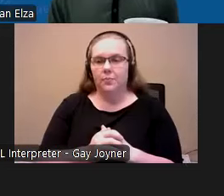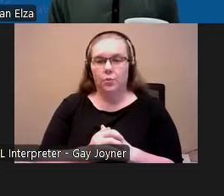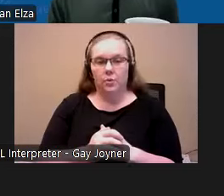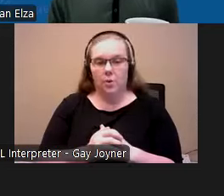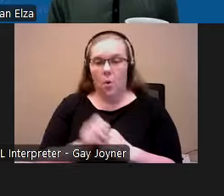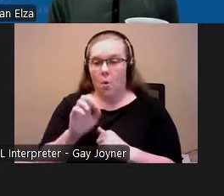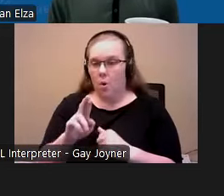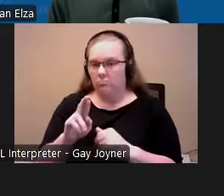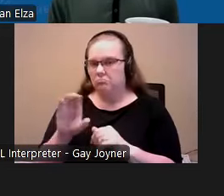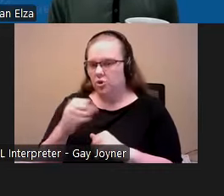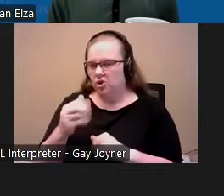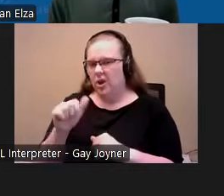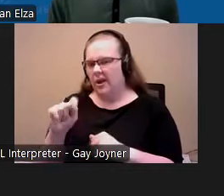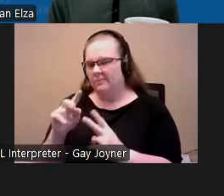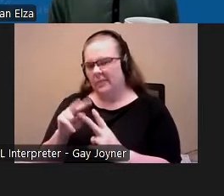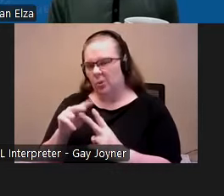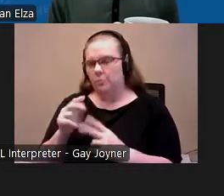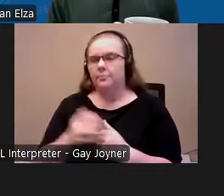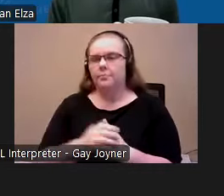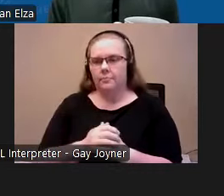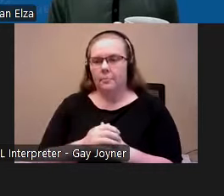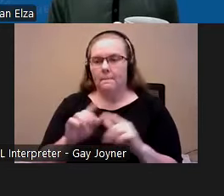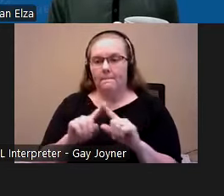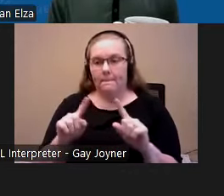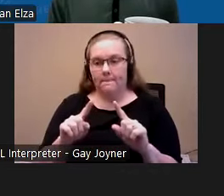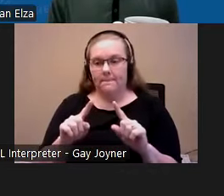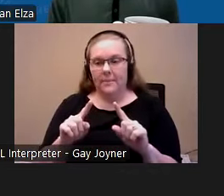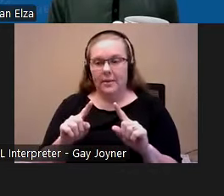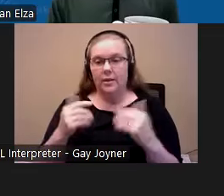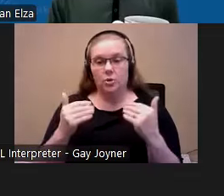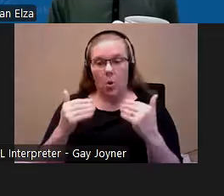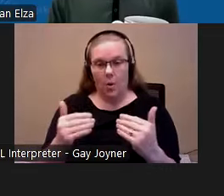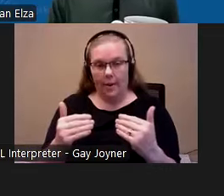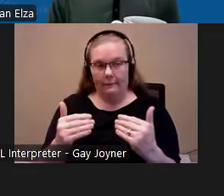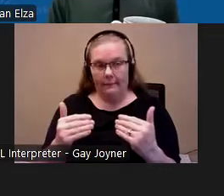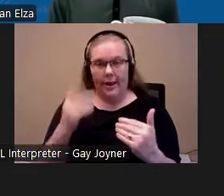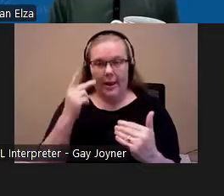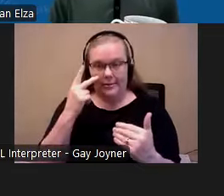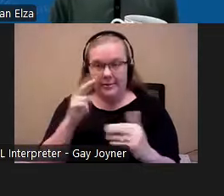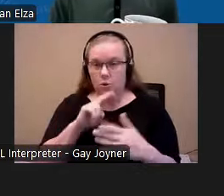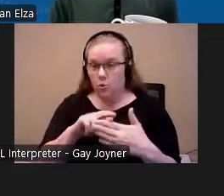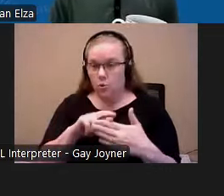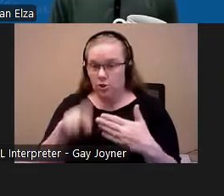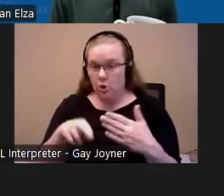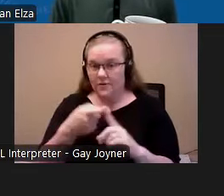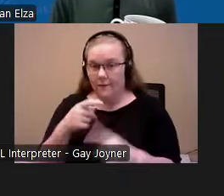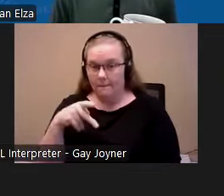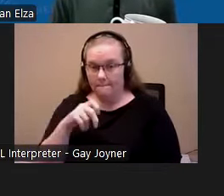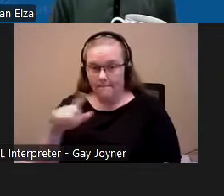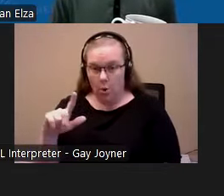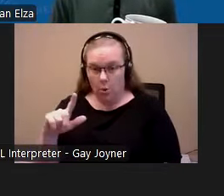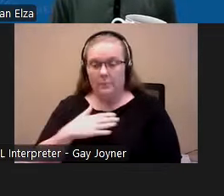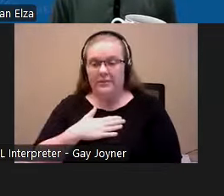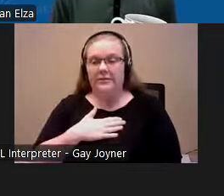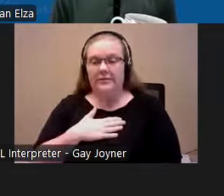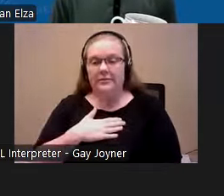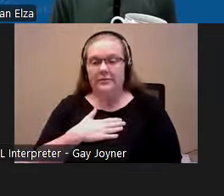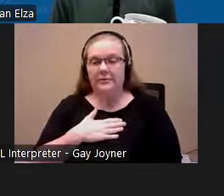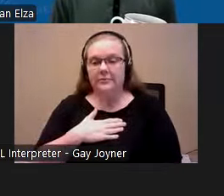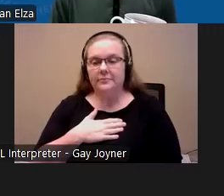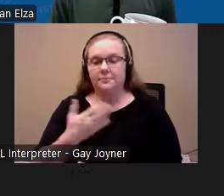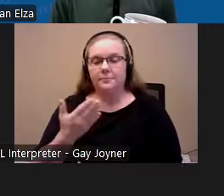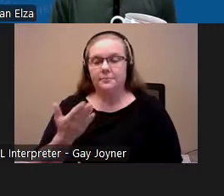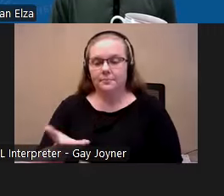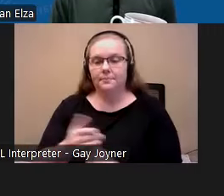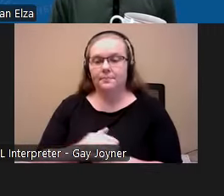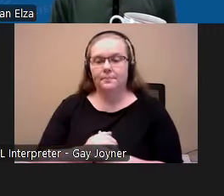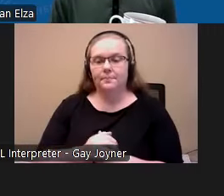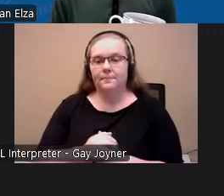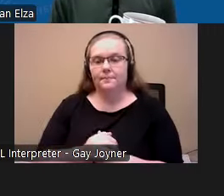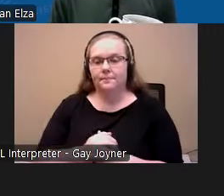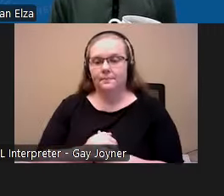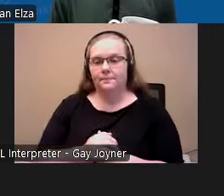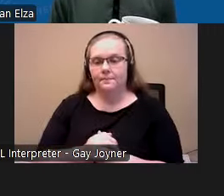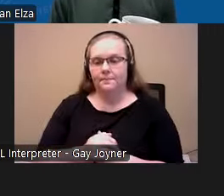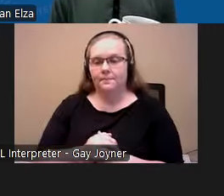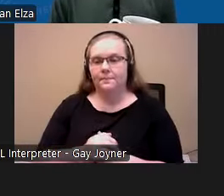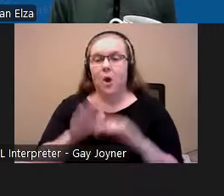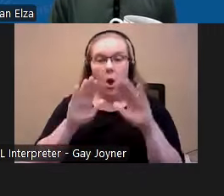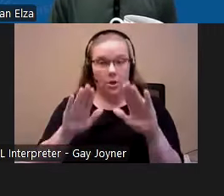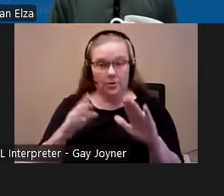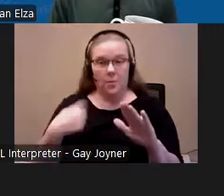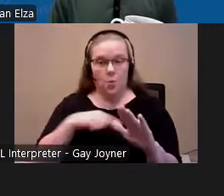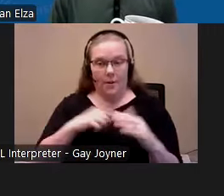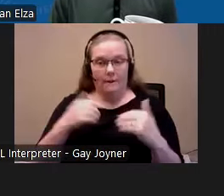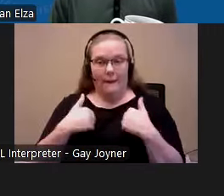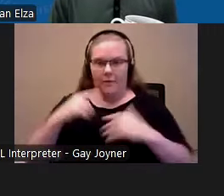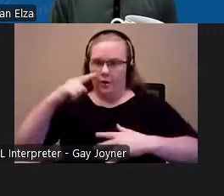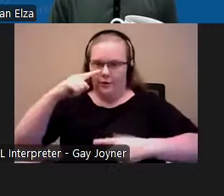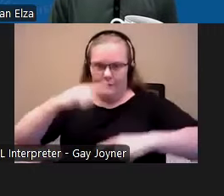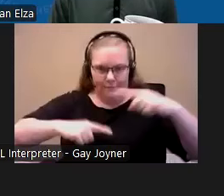Let's go ahead and see the results from the poll. A lot of folks